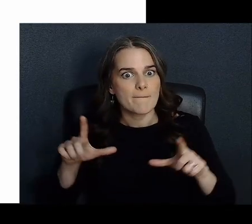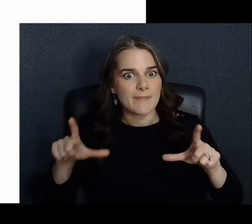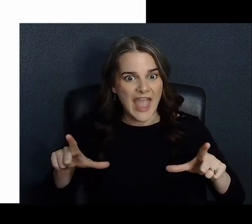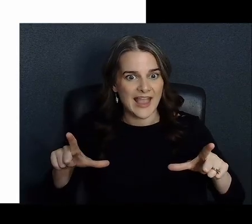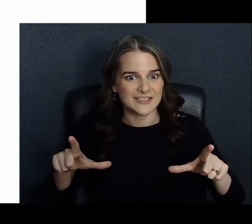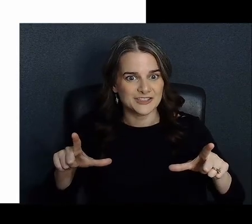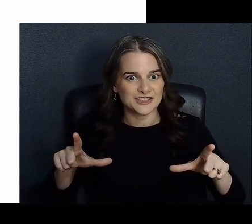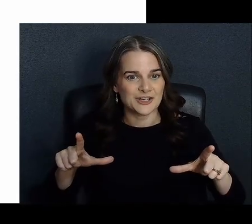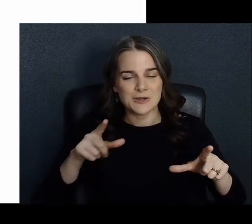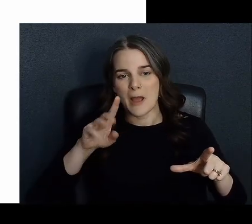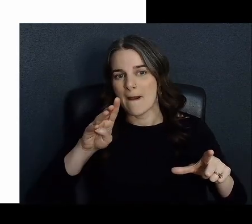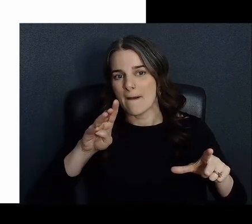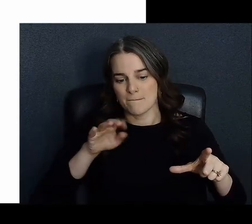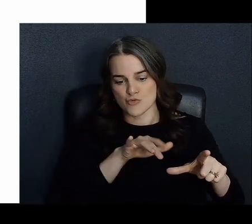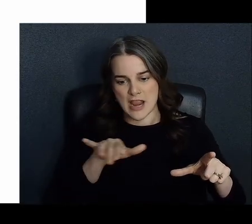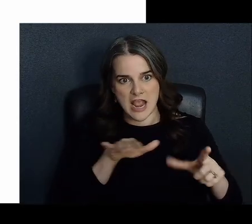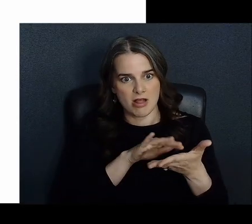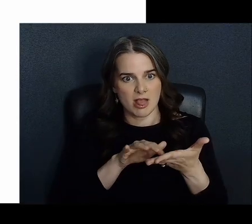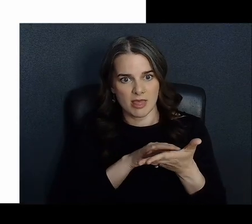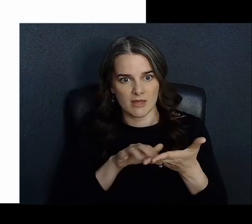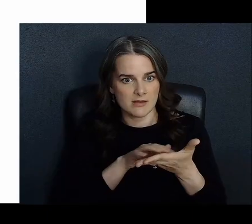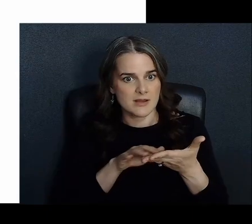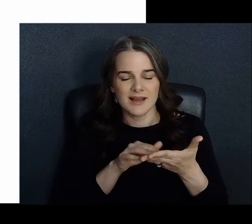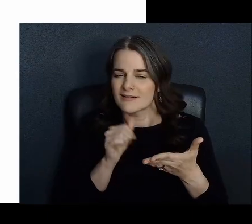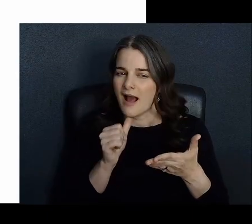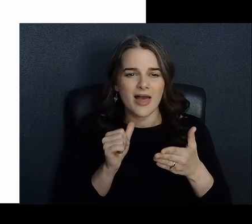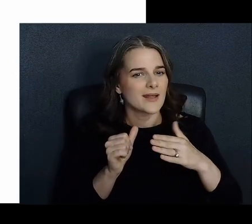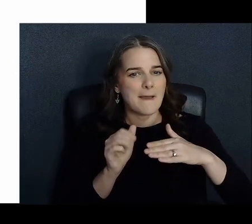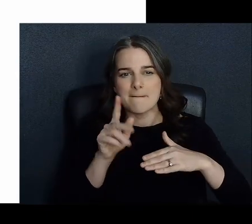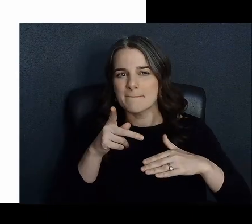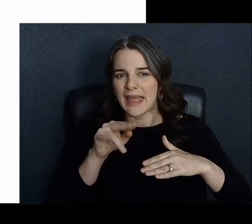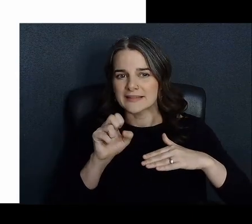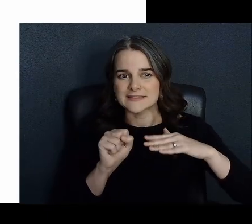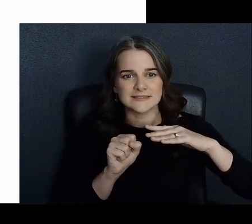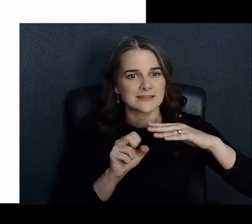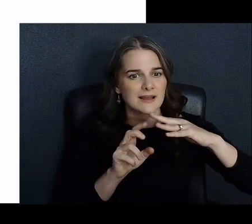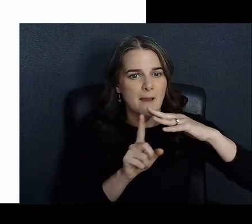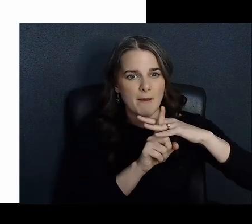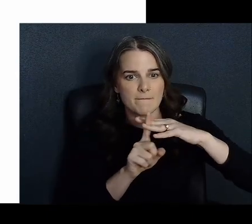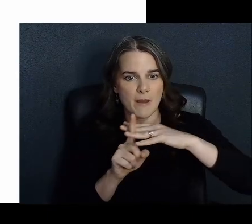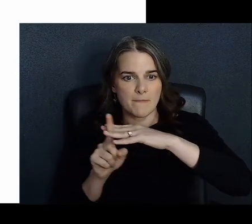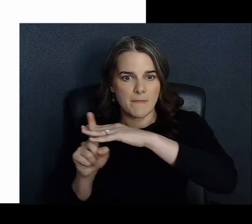like you do on these Braille, but it's more of a membrane that you can feel the Braille cells.